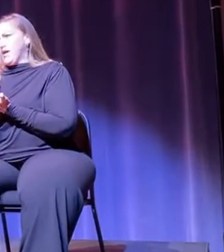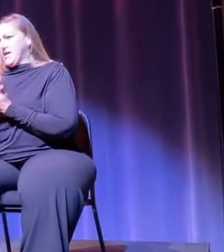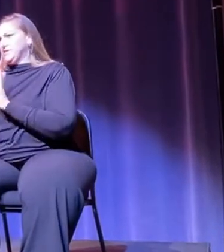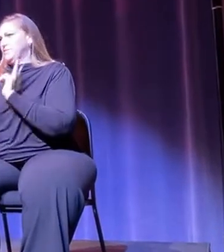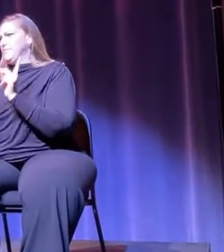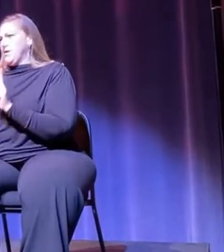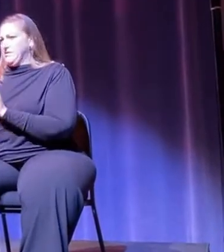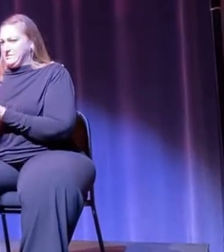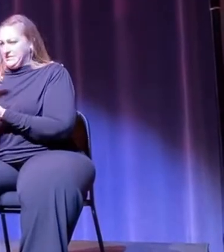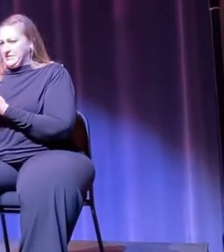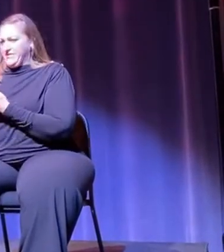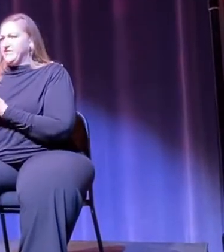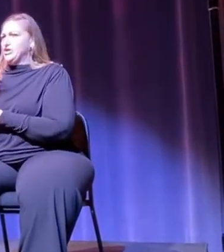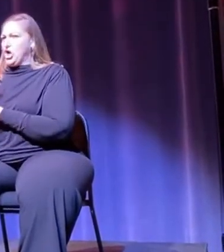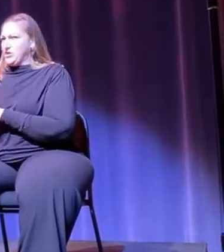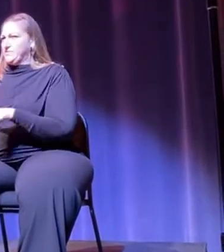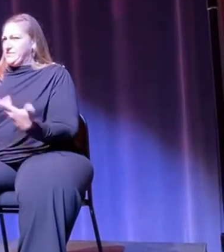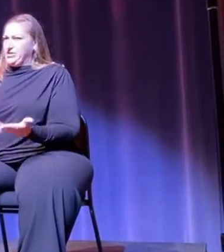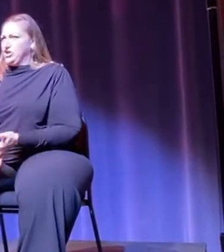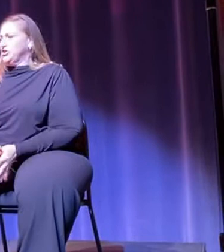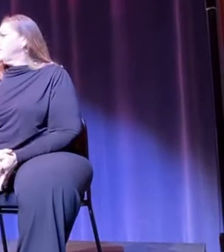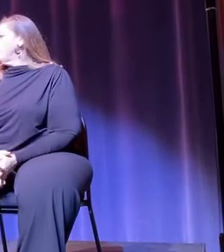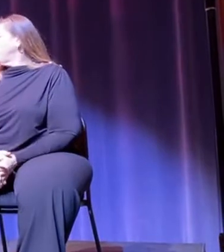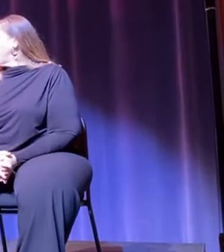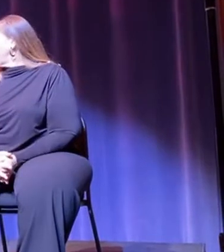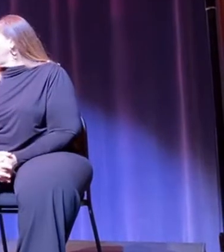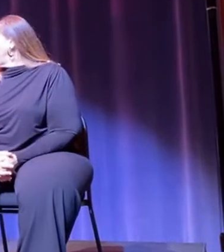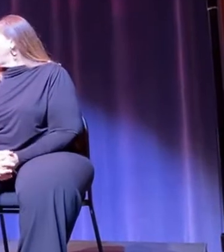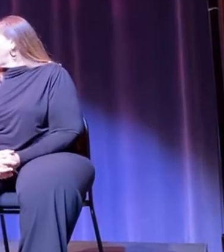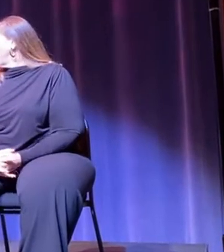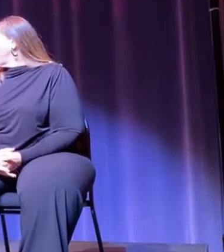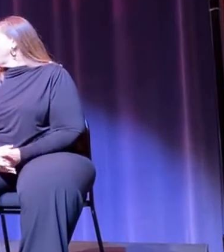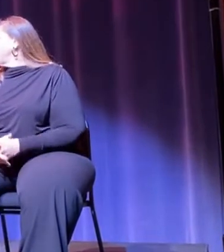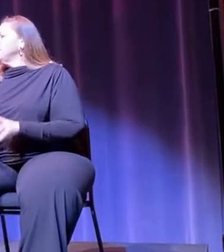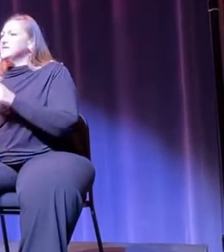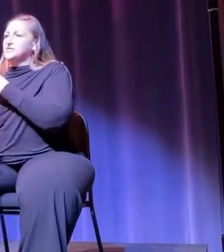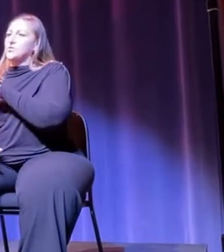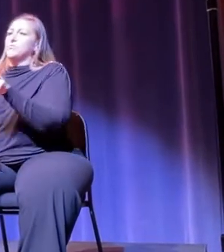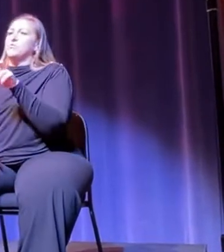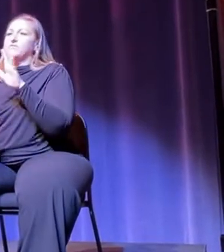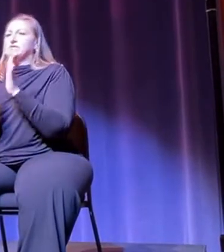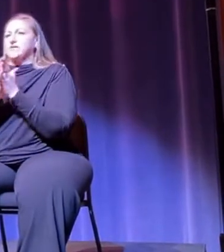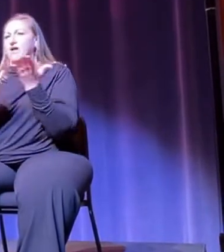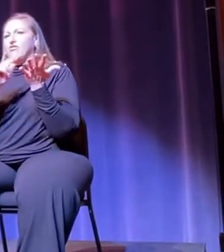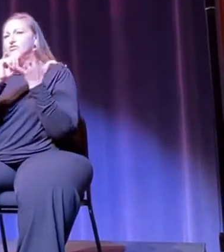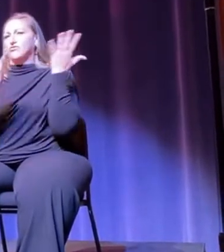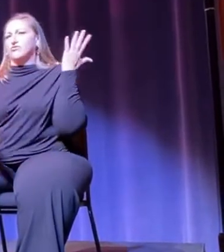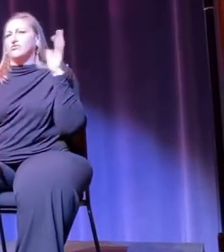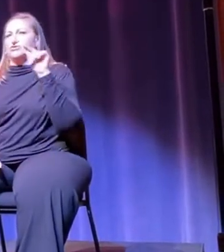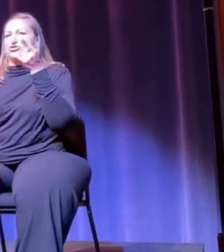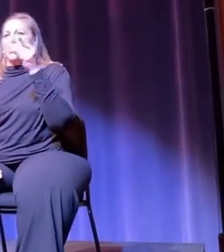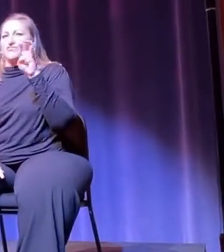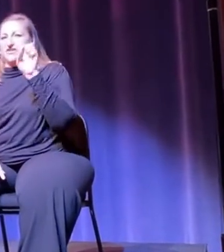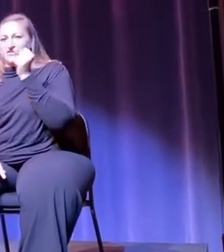It's very hard to be here so they move into other genres. Yeah, fun times.